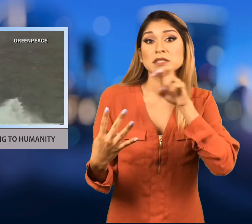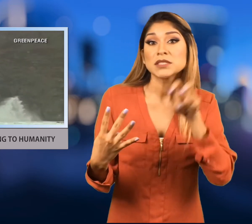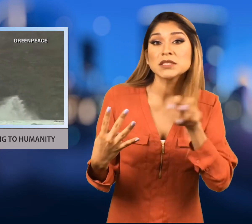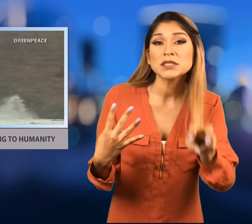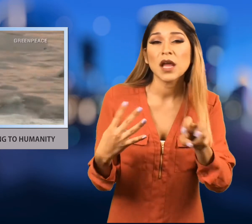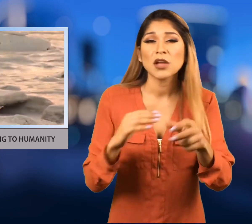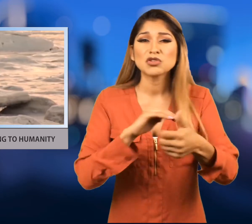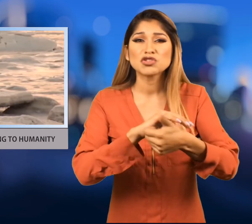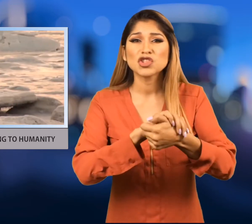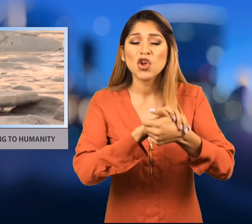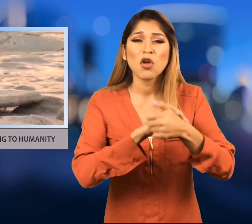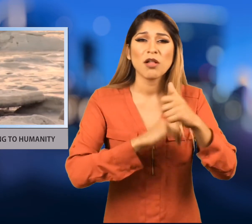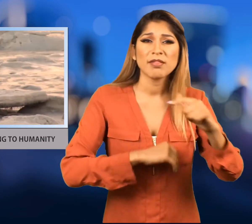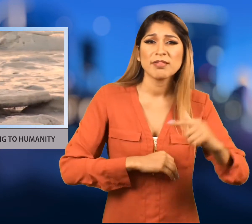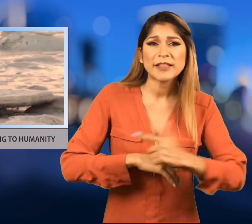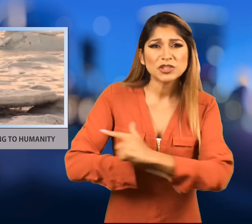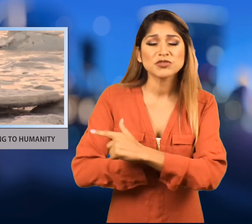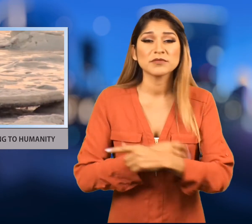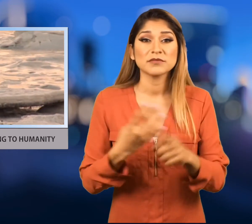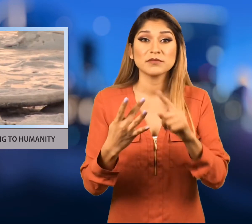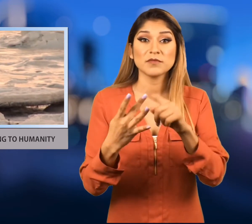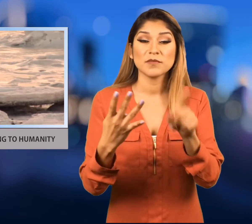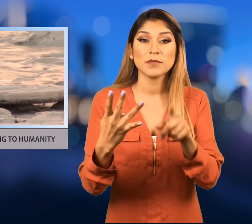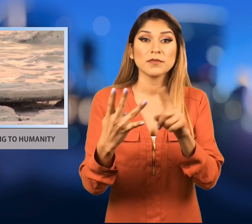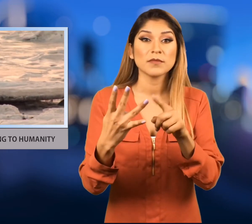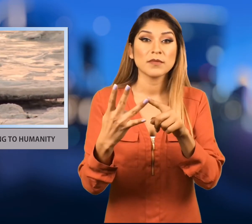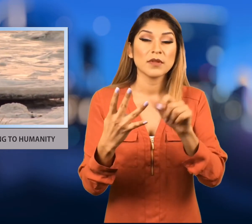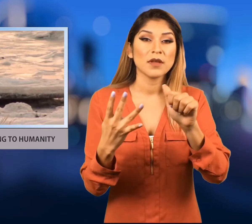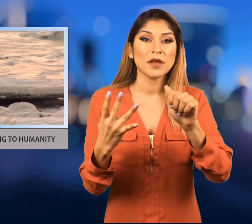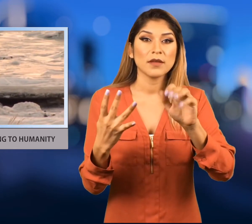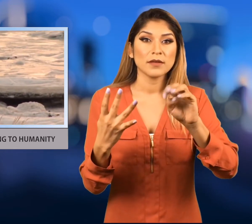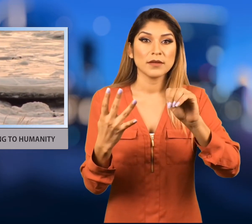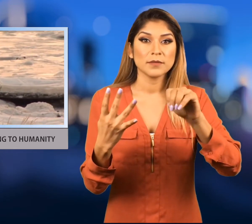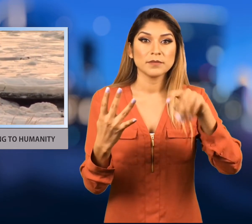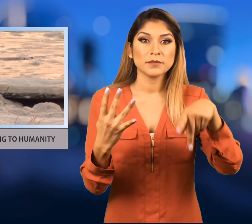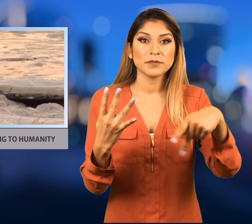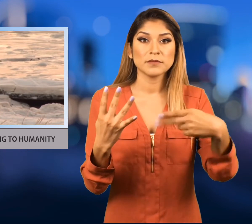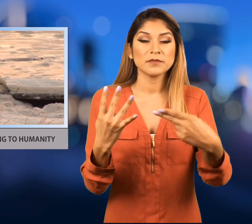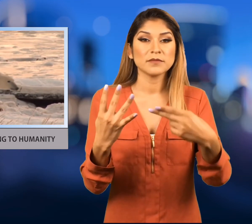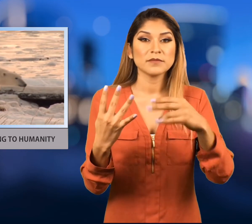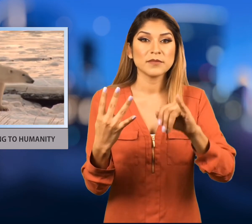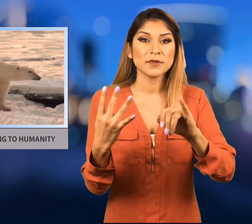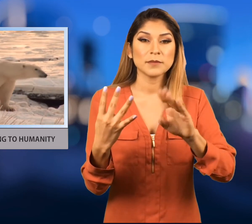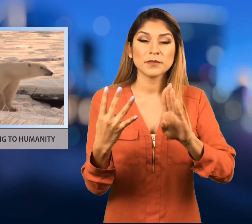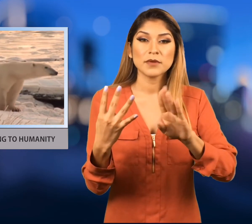amphibian